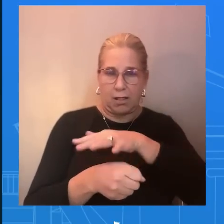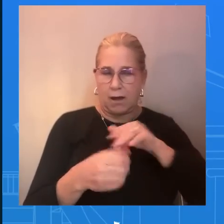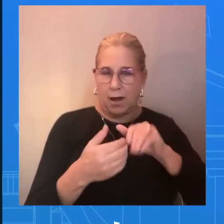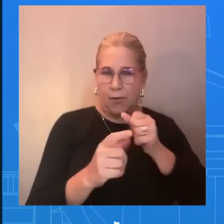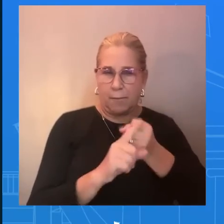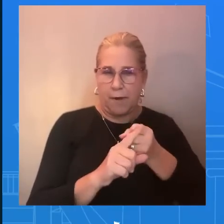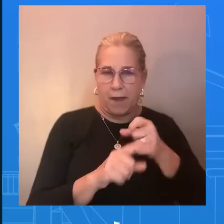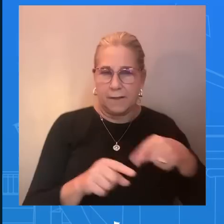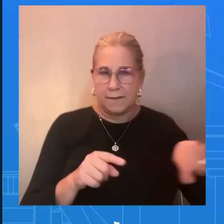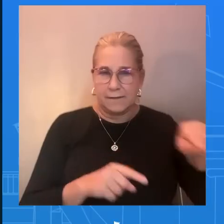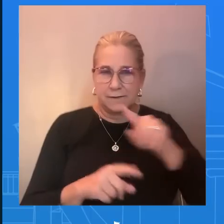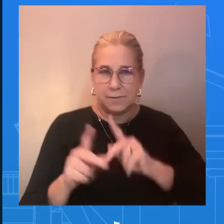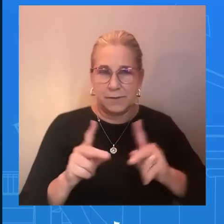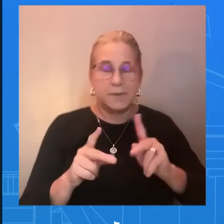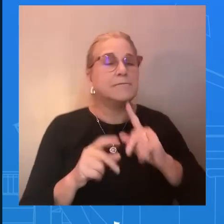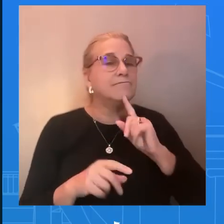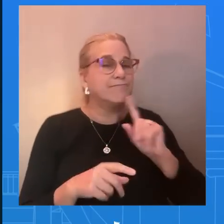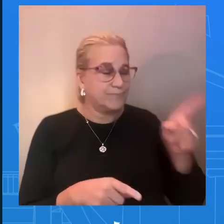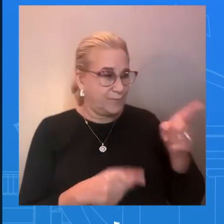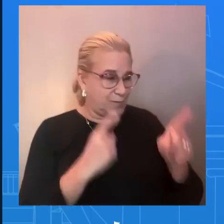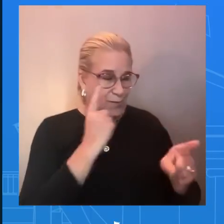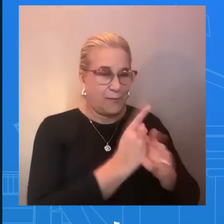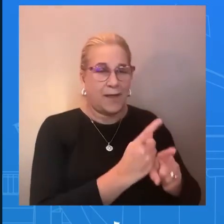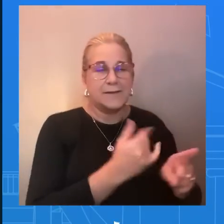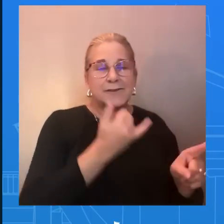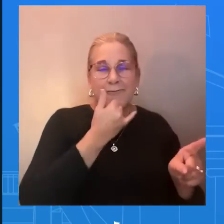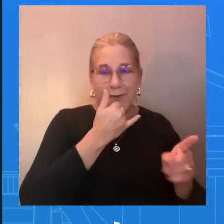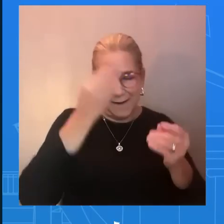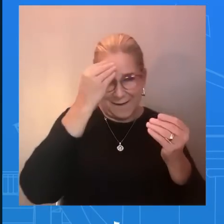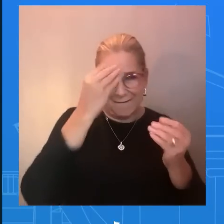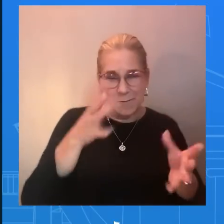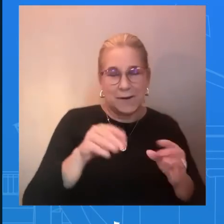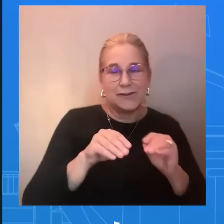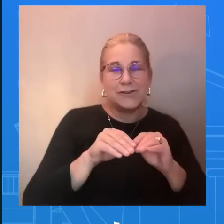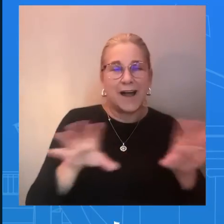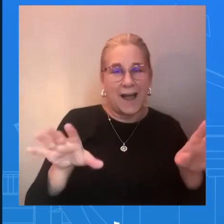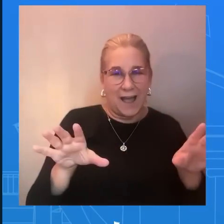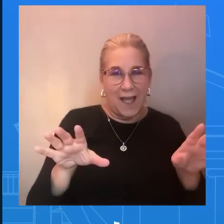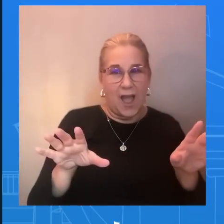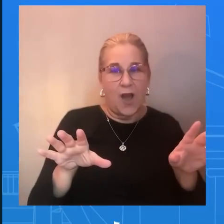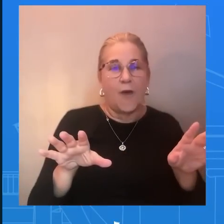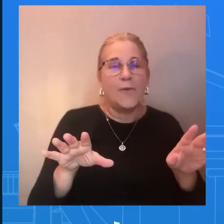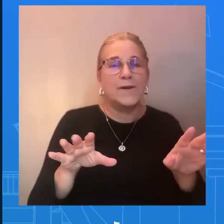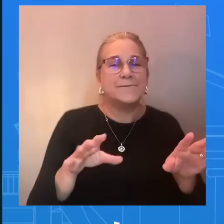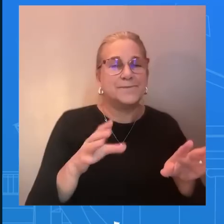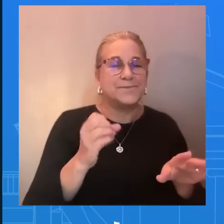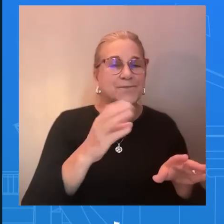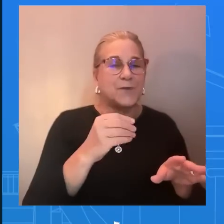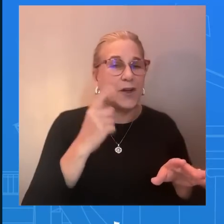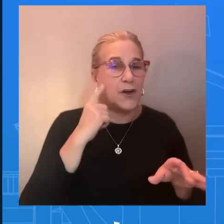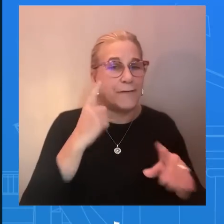And -- and it’s not just from us. You’ve heard from Republicans and Democrats -- right? in North Carolina who have said --